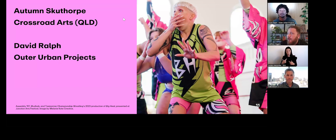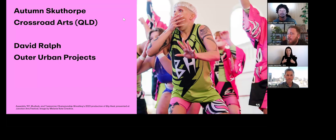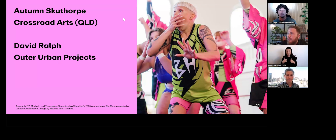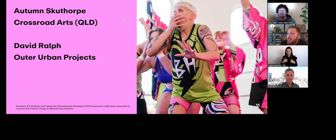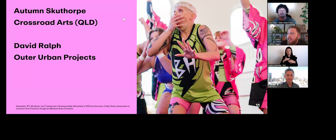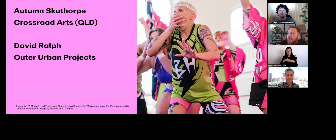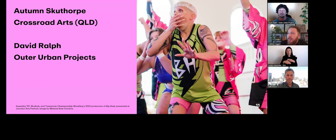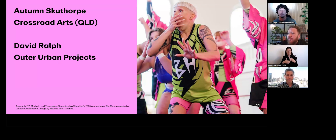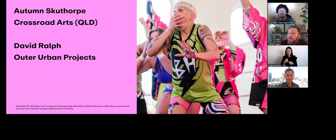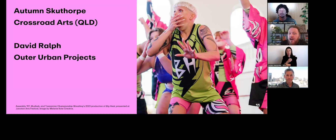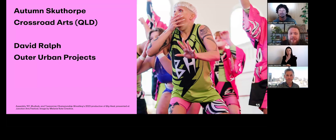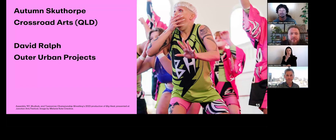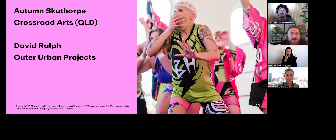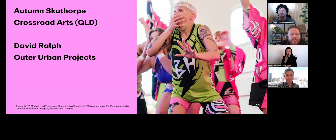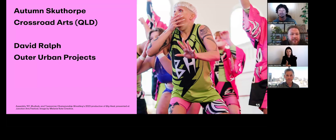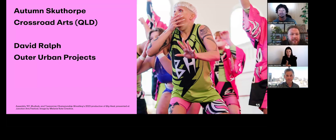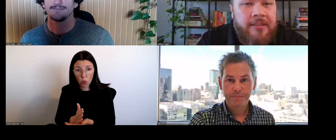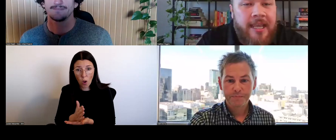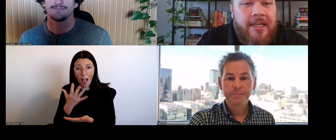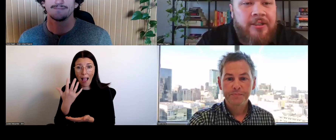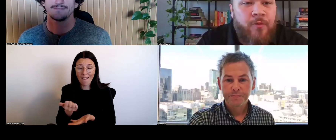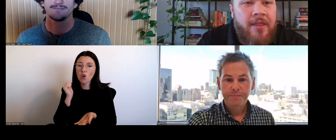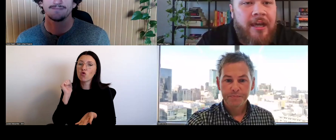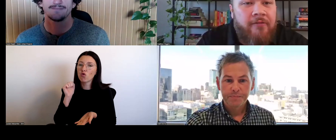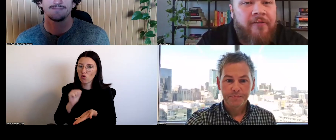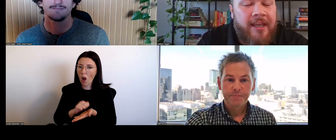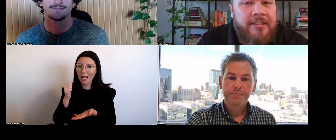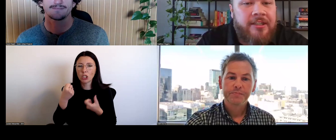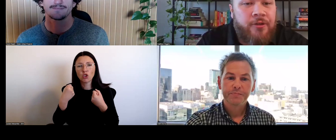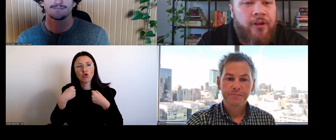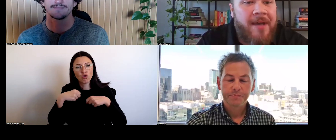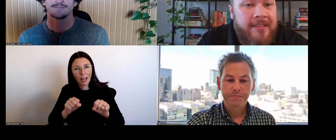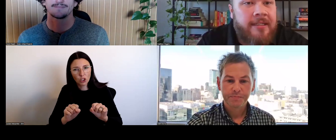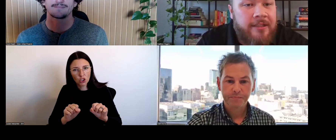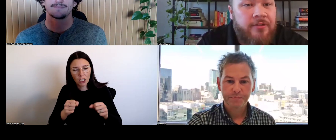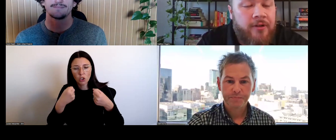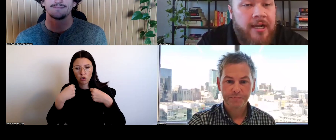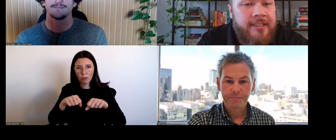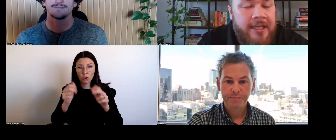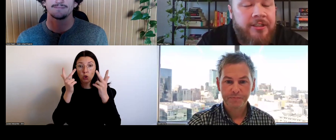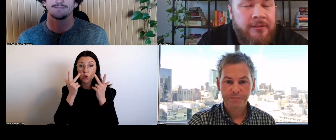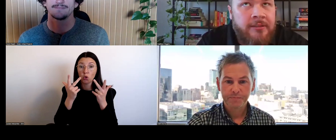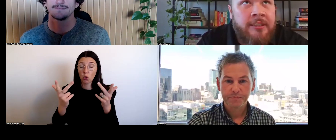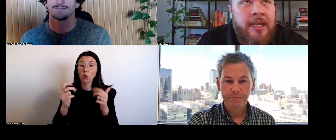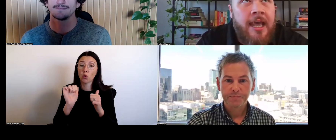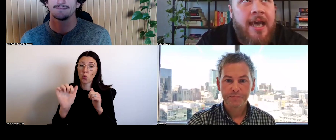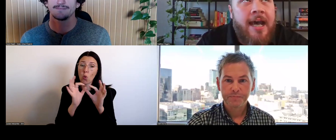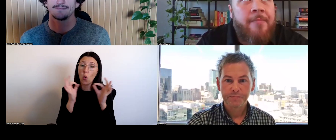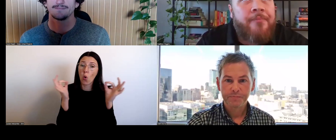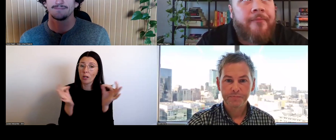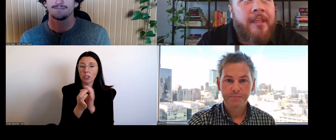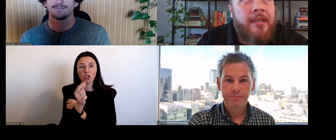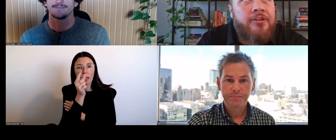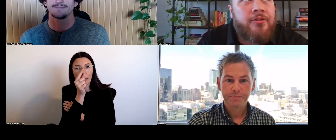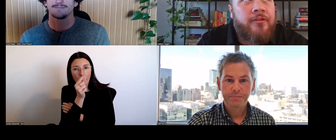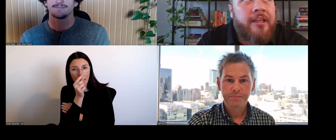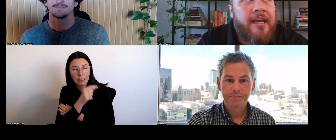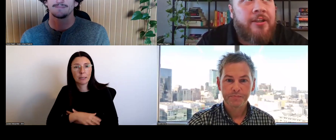have got the right strategy. And one that reflects your capacity as an organisation, ensuring that